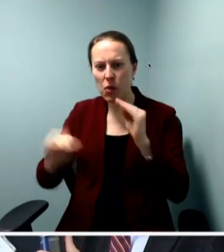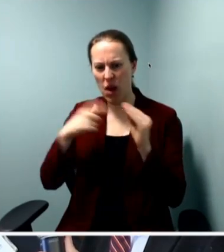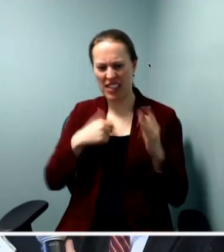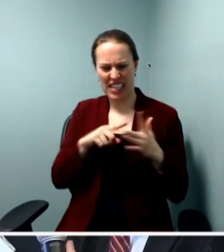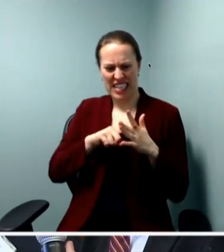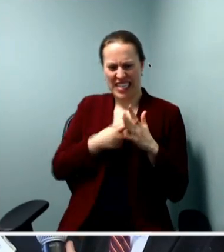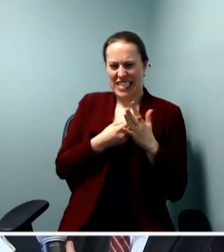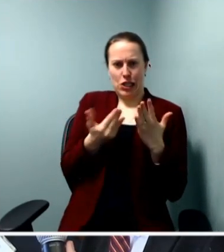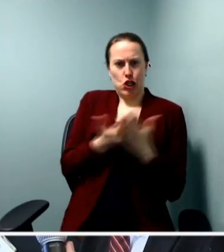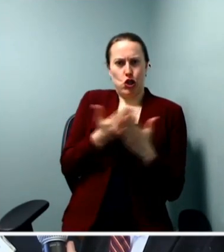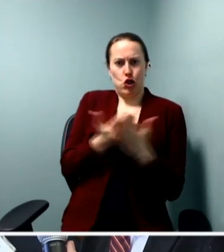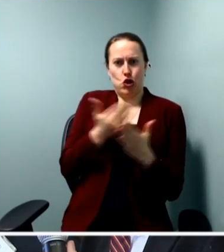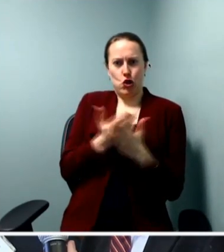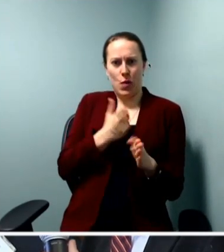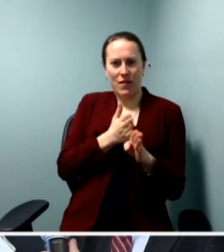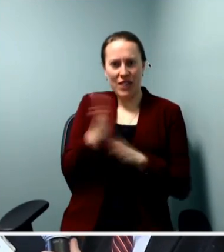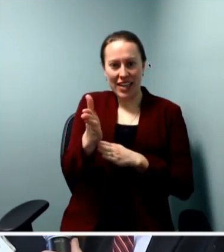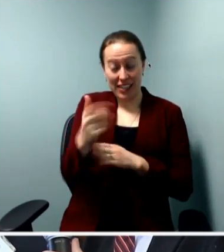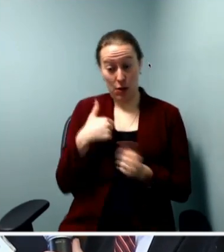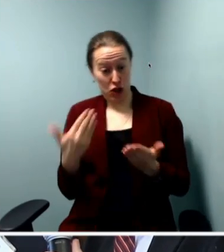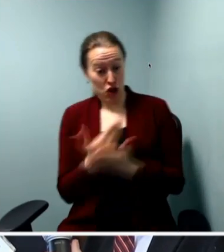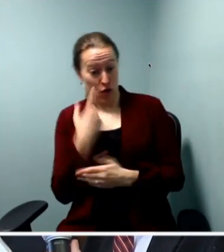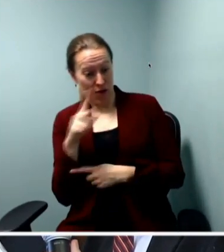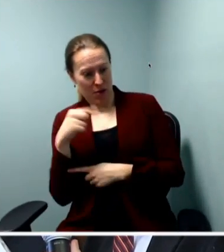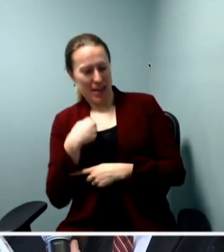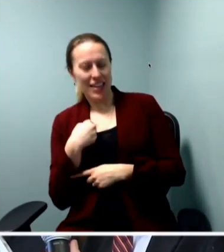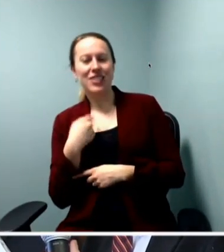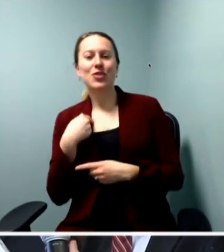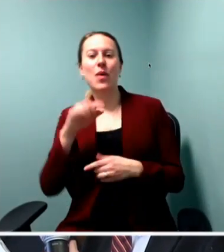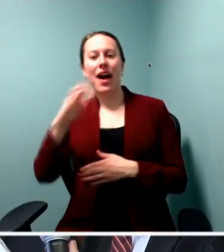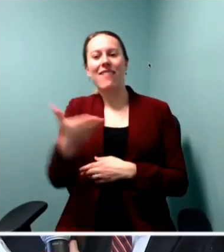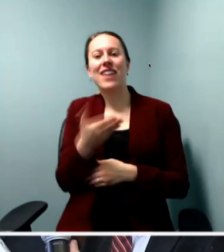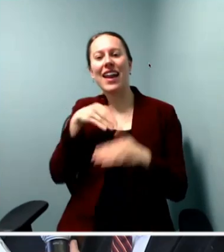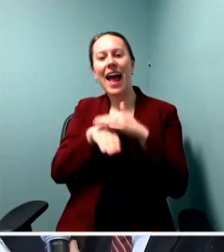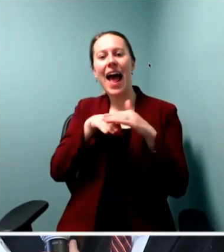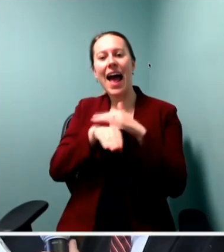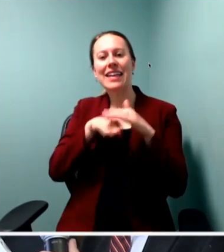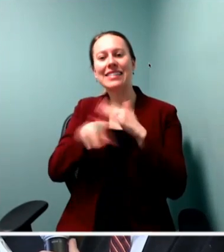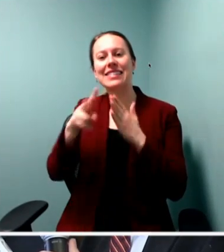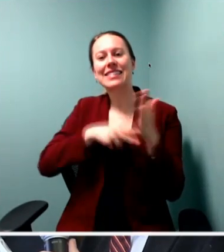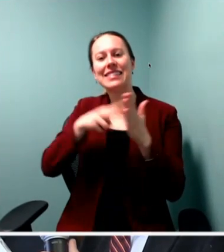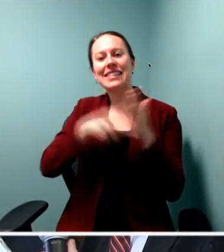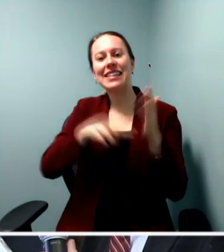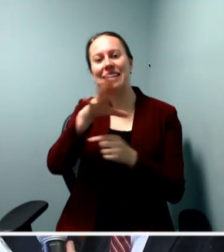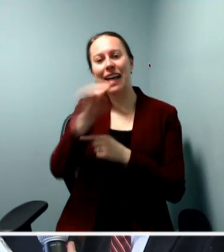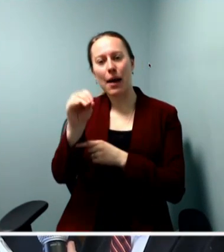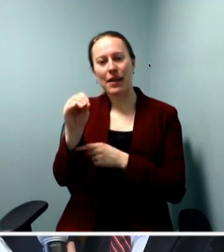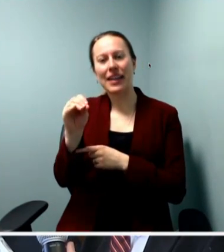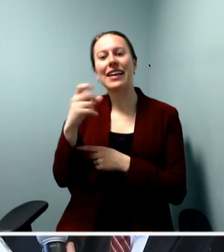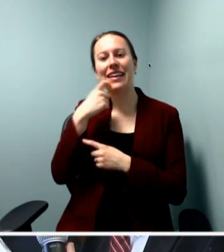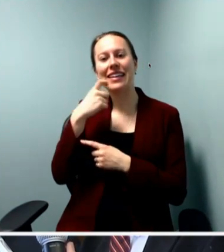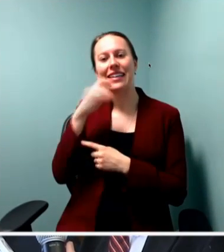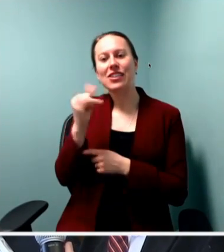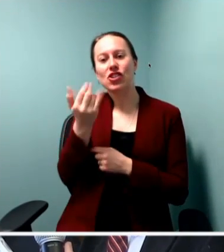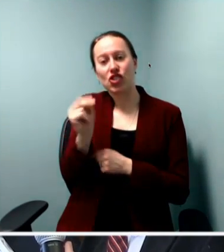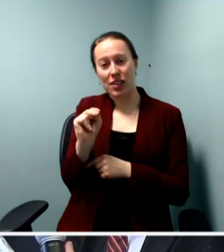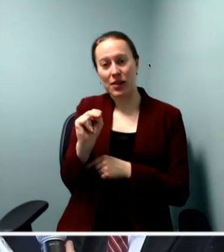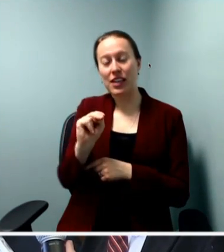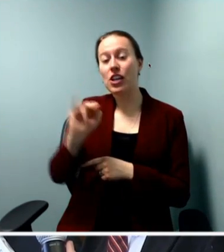And so, I invited the AXIS Dance Company in January. And when Judy said, "I think that might not be the best time